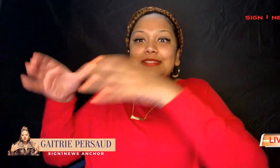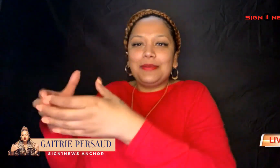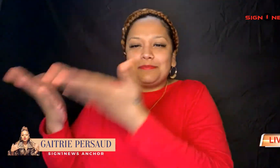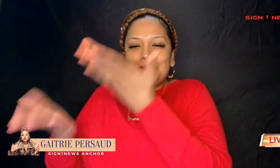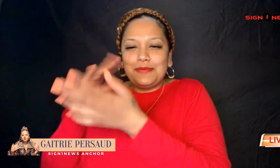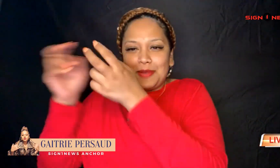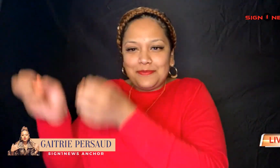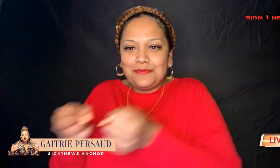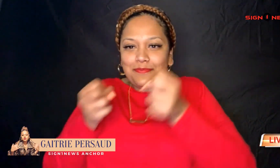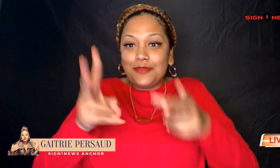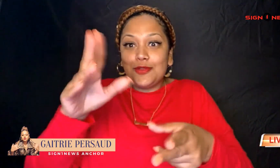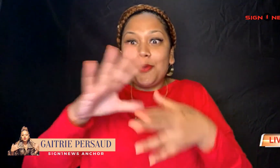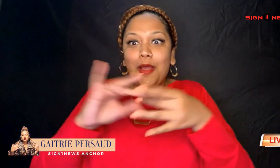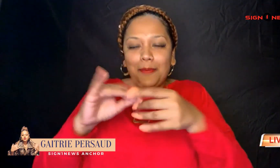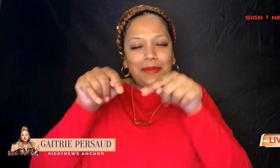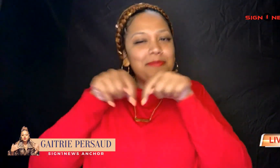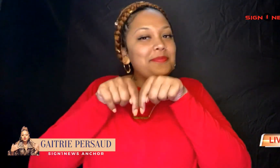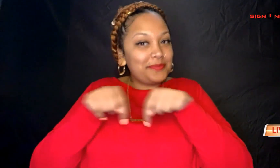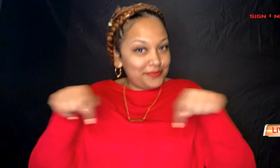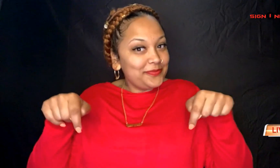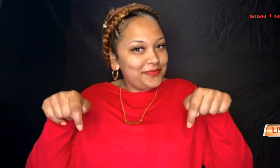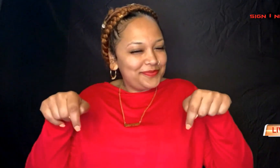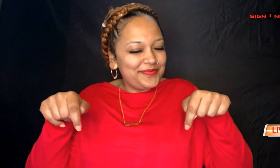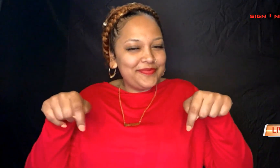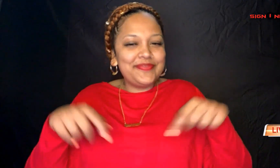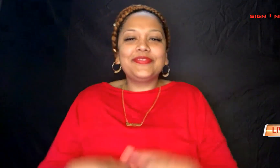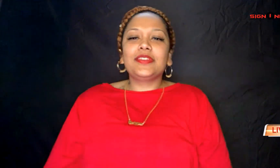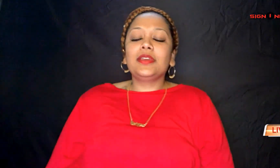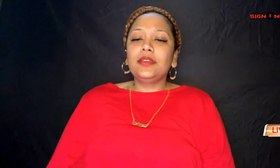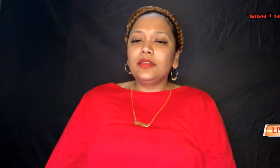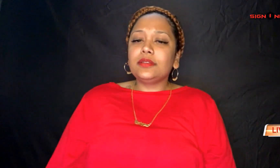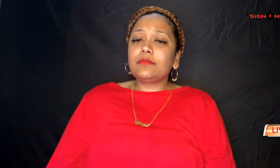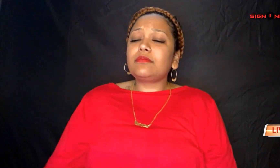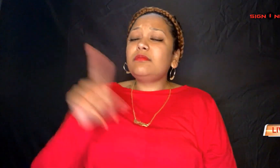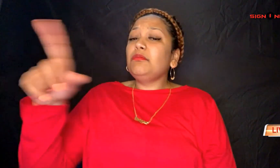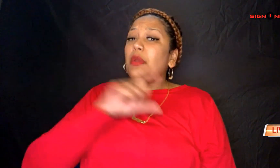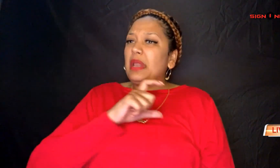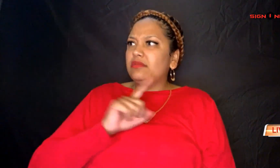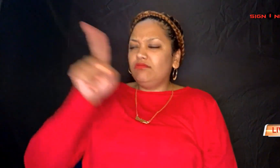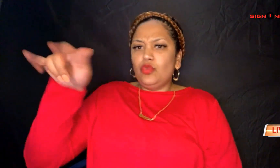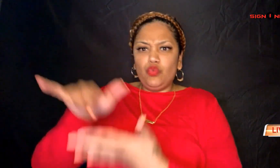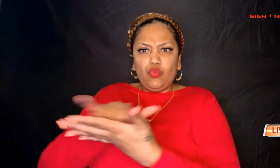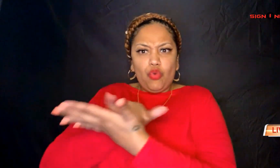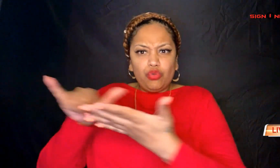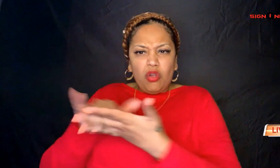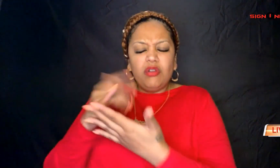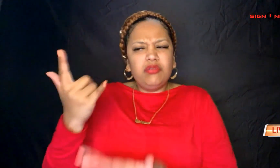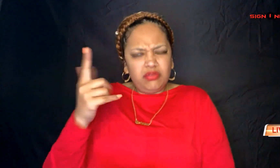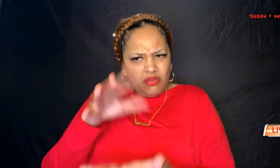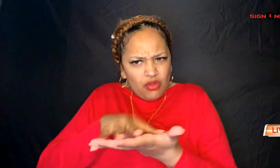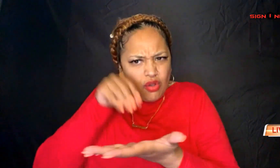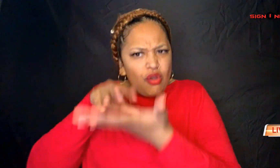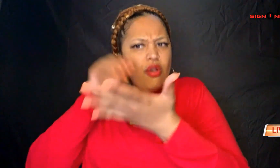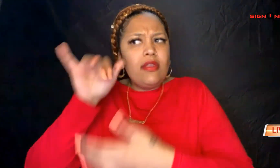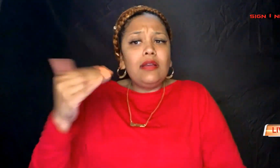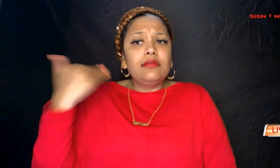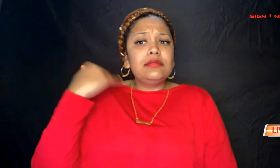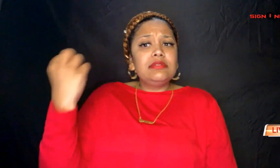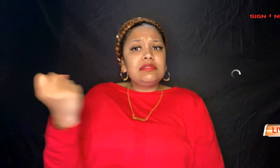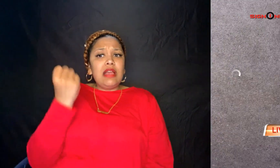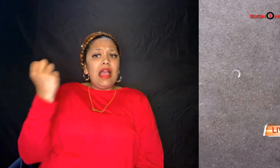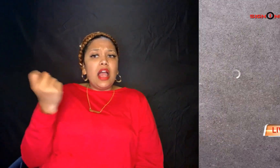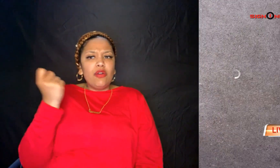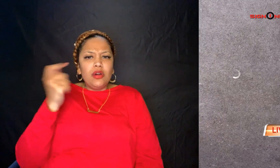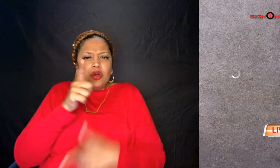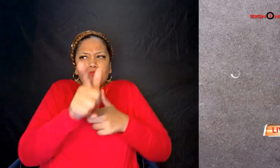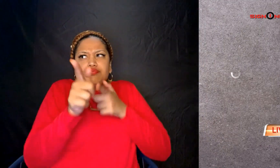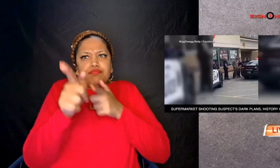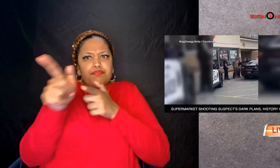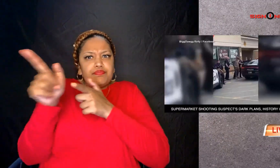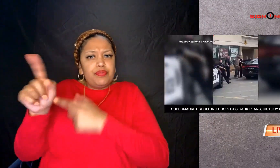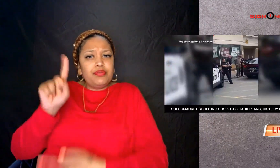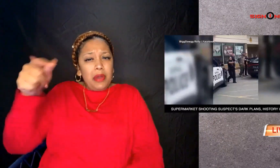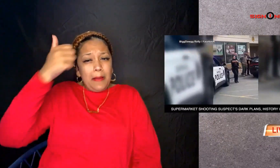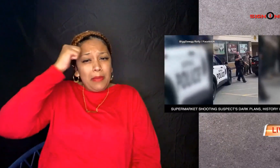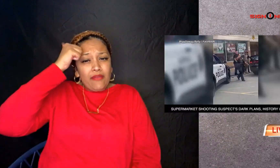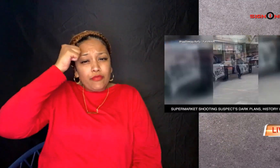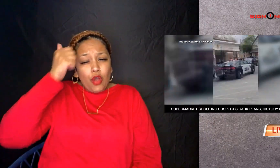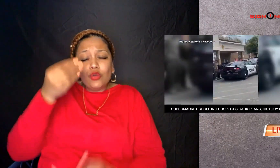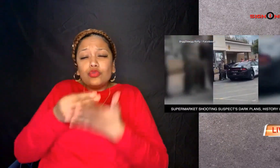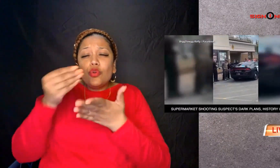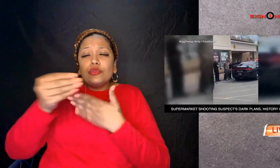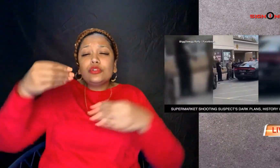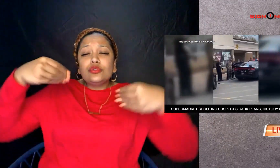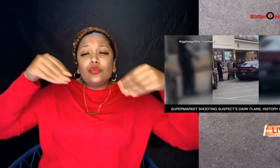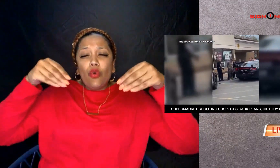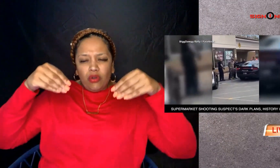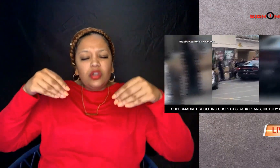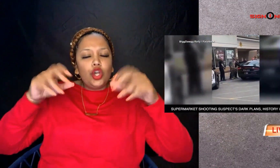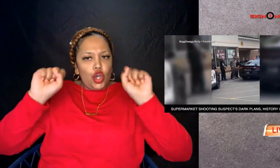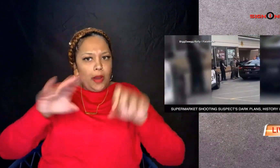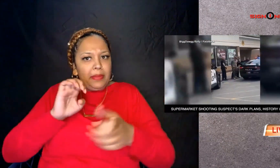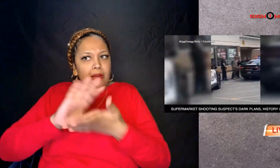we may add it at the bottom of the screen police in New York have learned that Saturday's